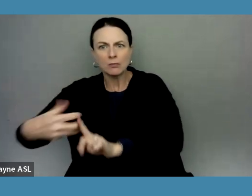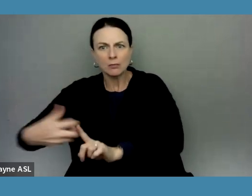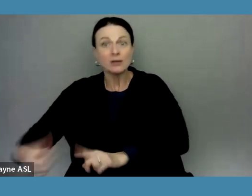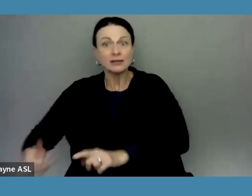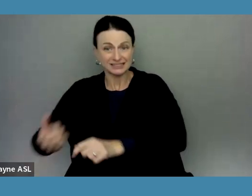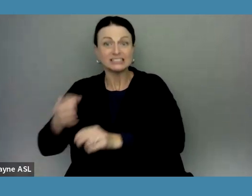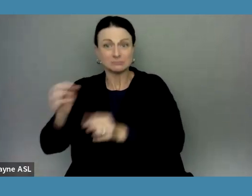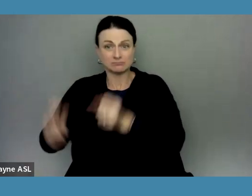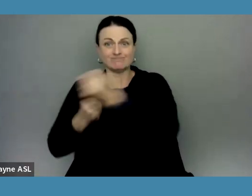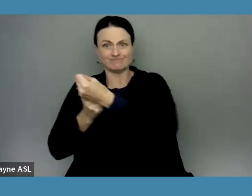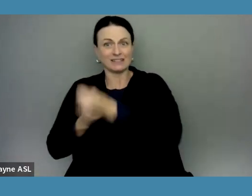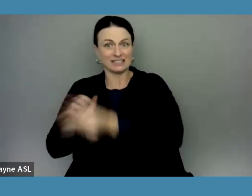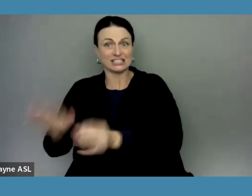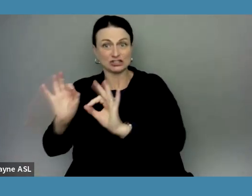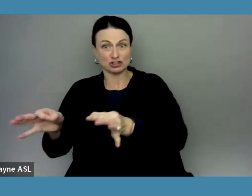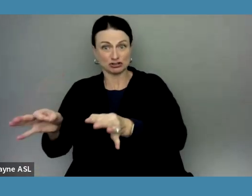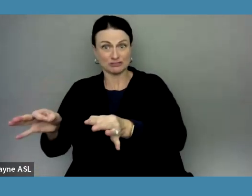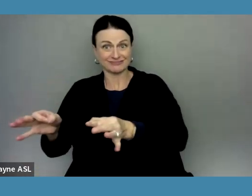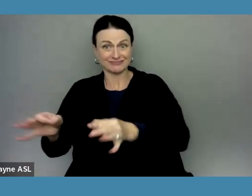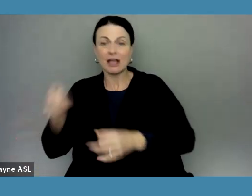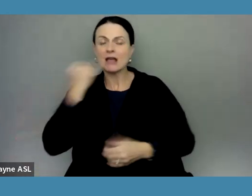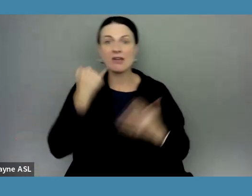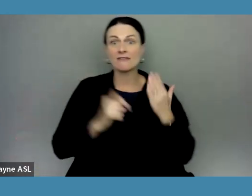if there's a handbook that was relevant